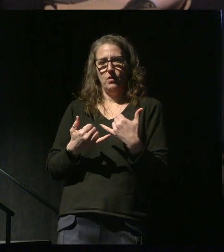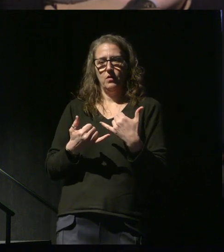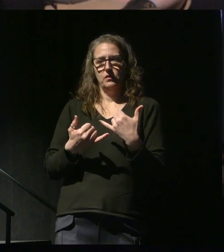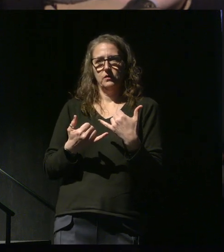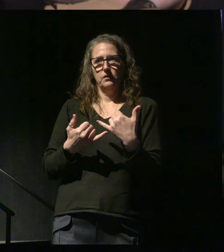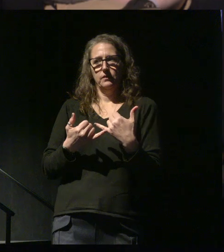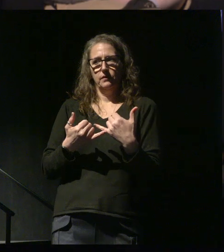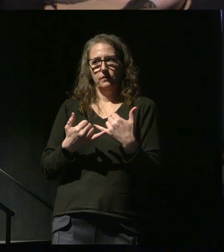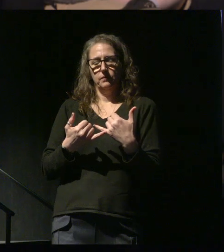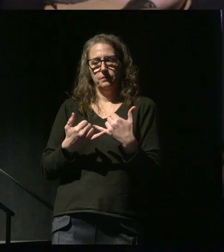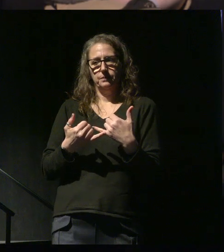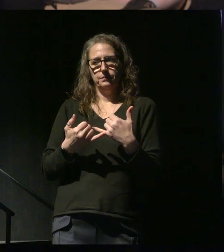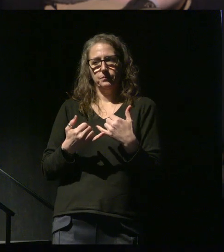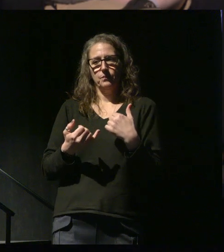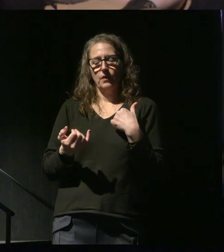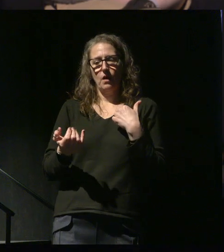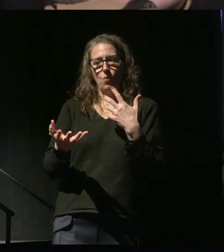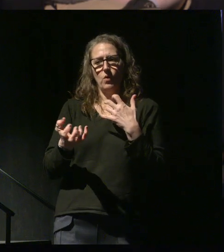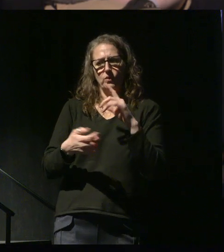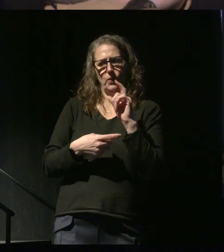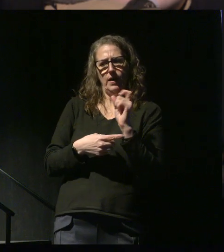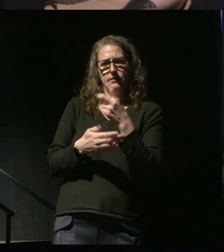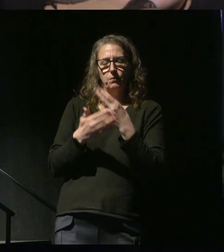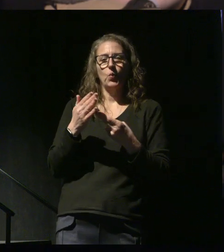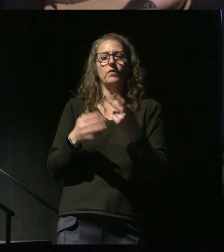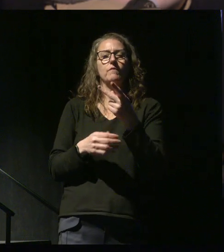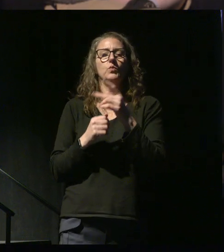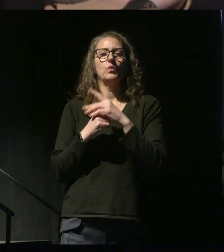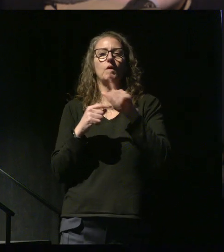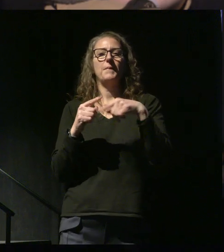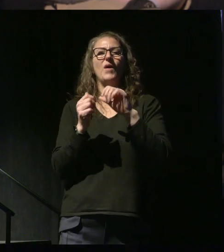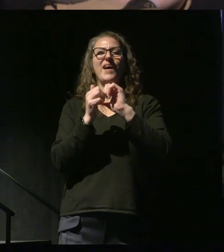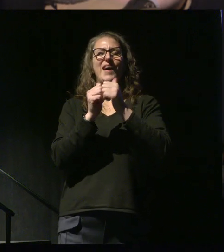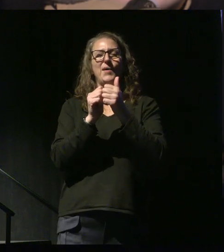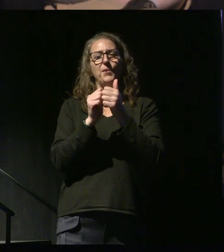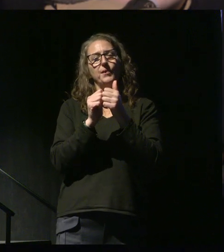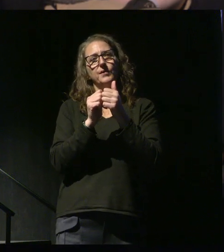I did wanna ask you both about how your books have perhaps